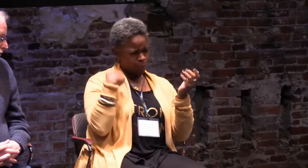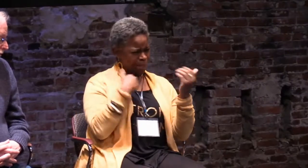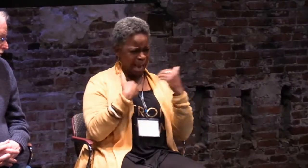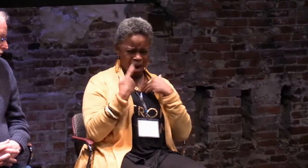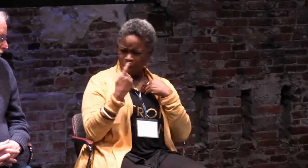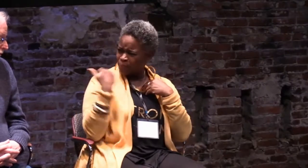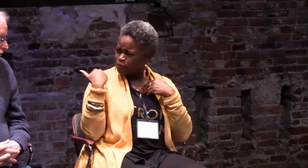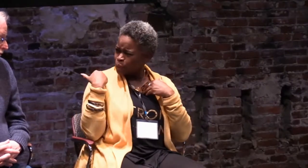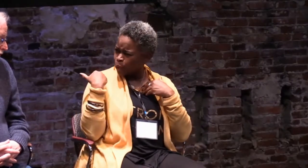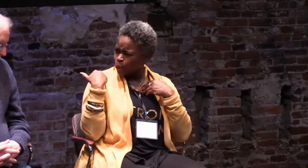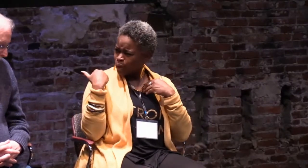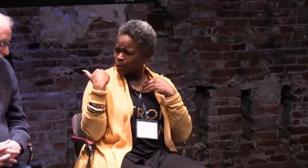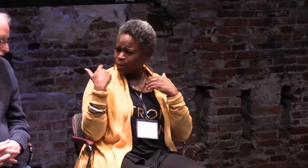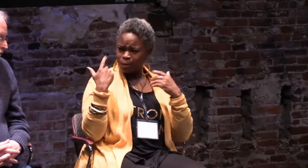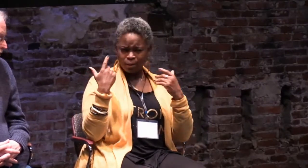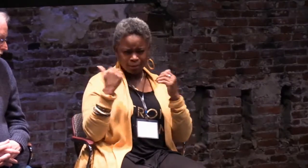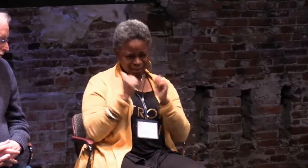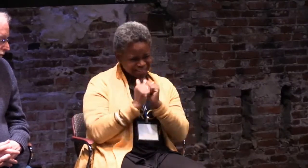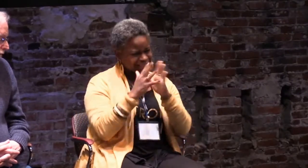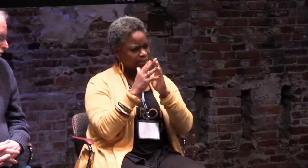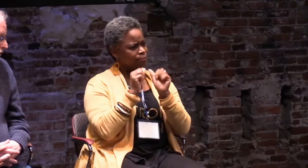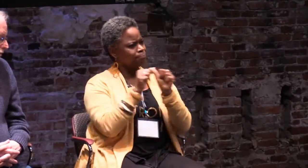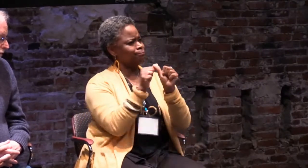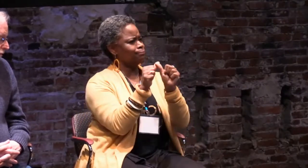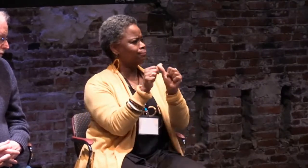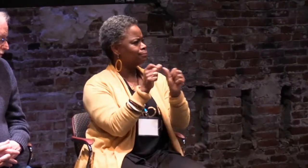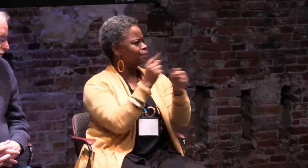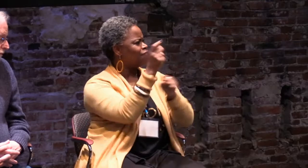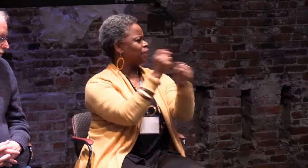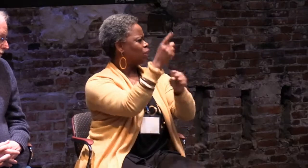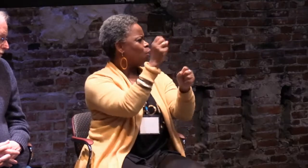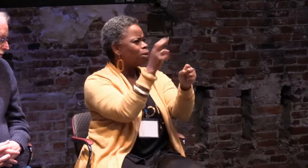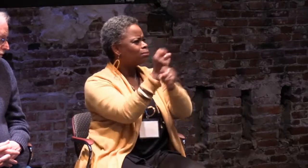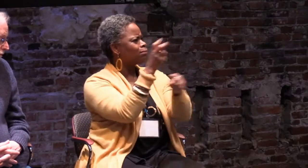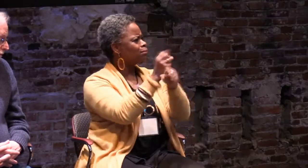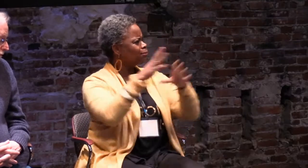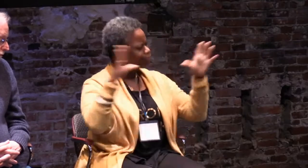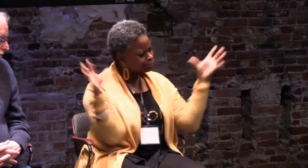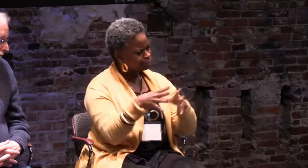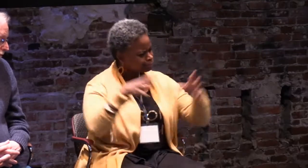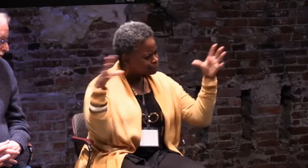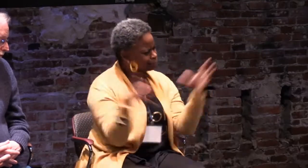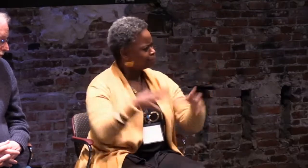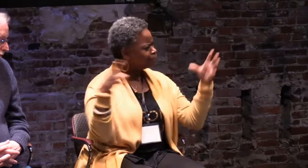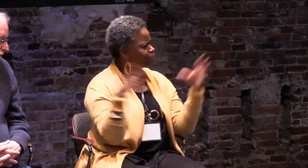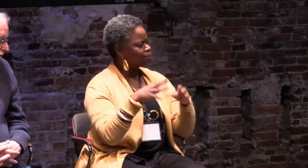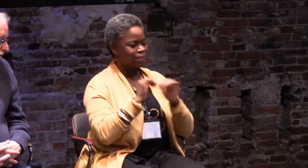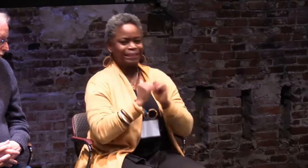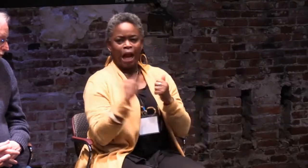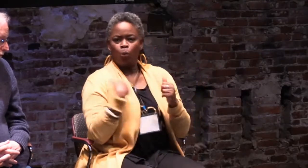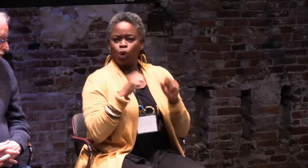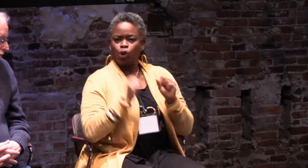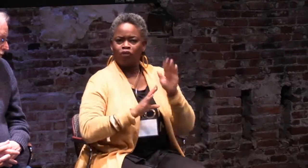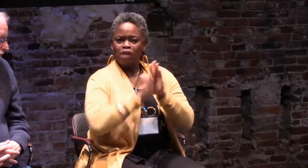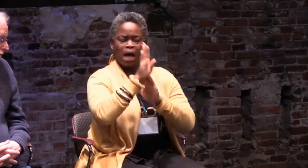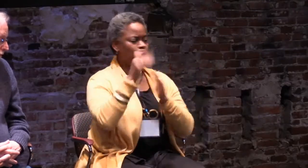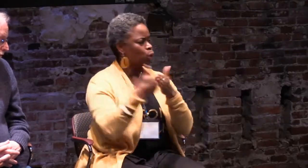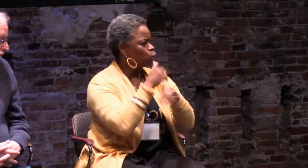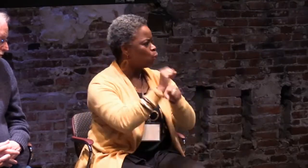We need to maybe have a deaf playwright conference, an annual conference, a convening of deaf playwrights.